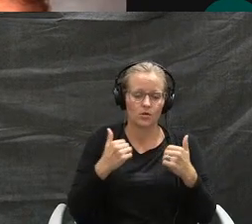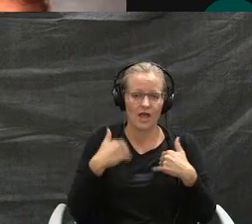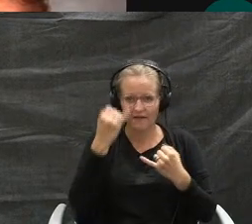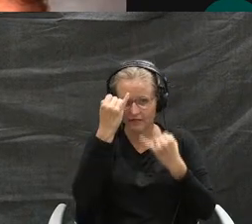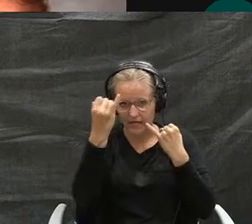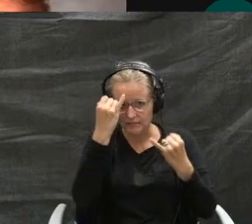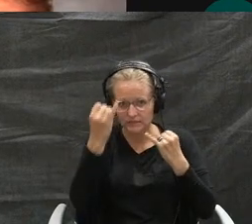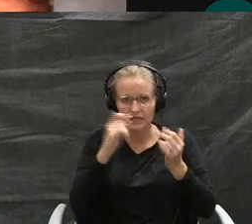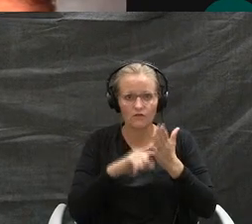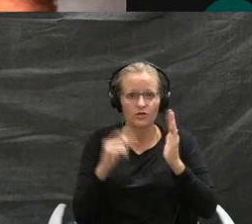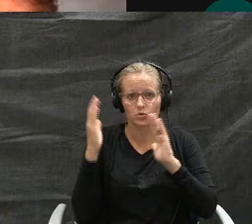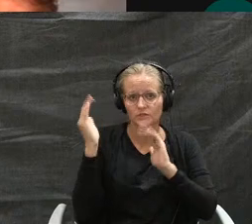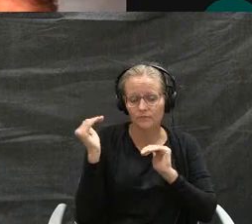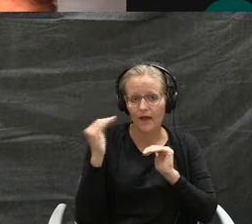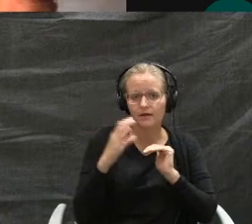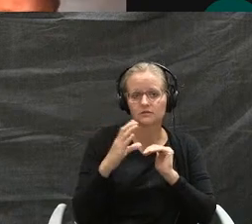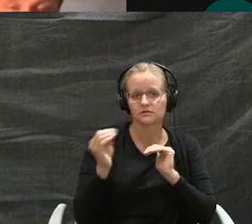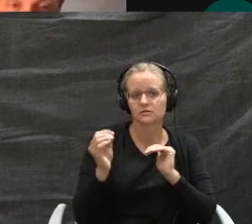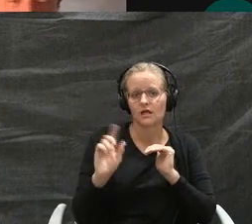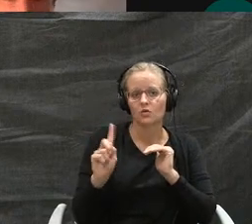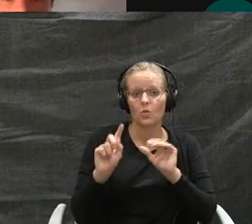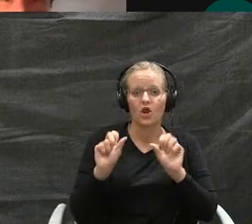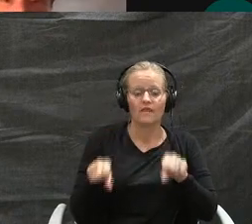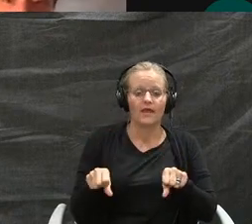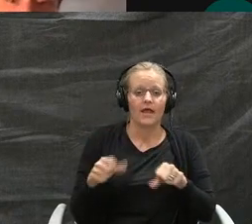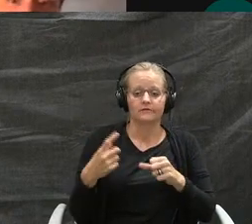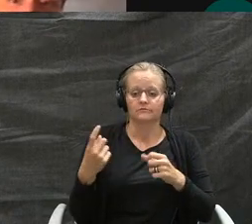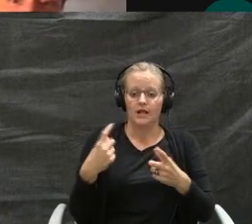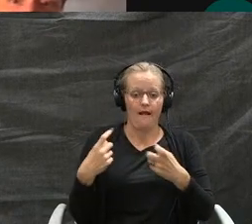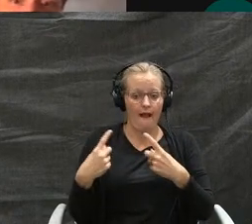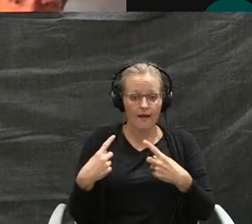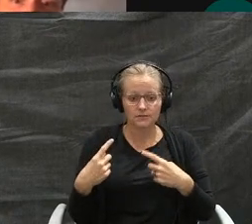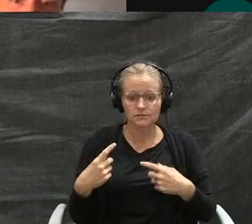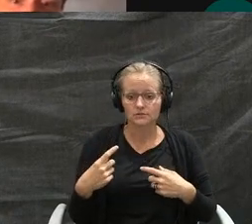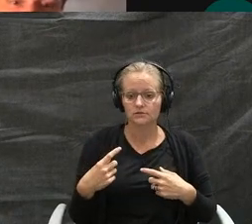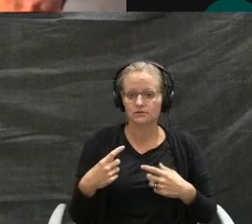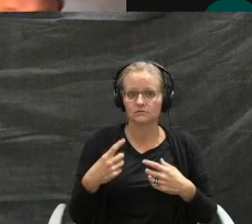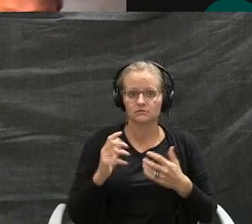have an idea of what to expect and where they can ask questions